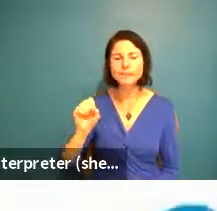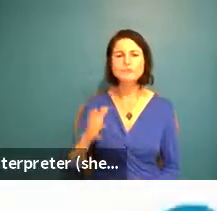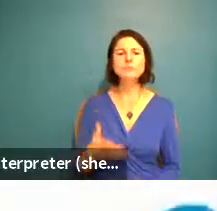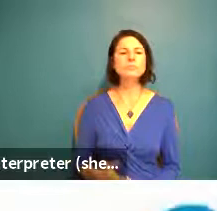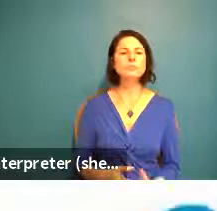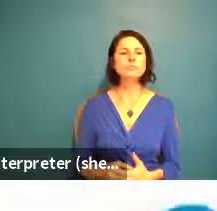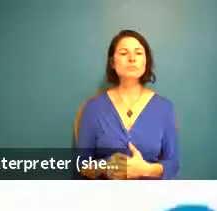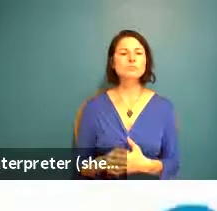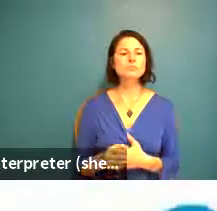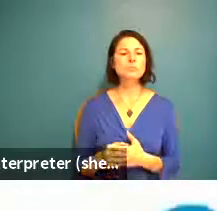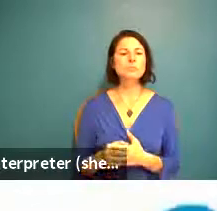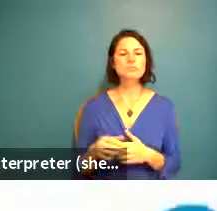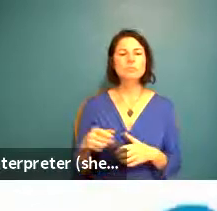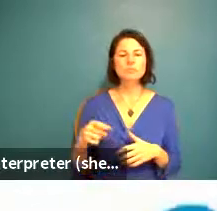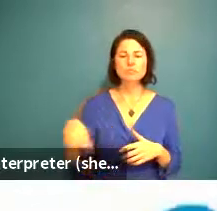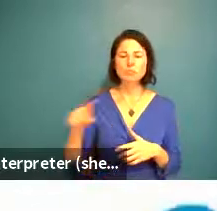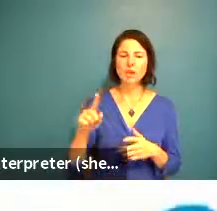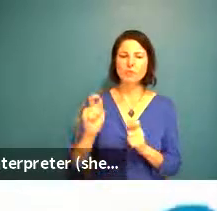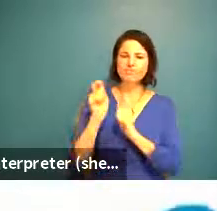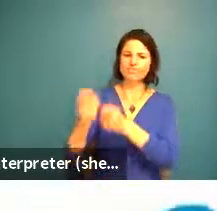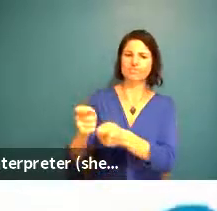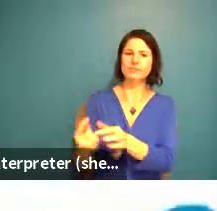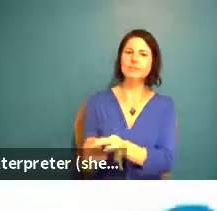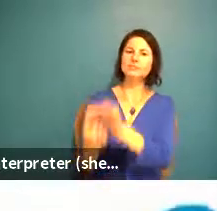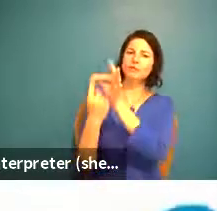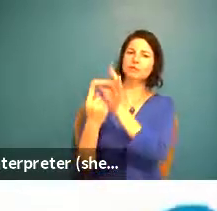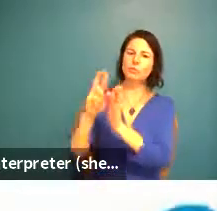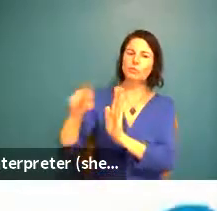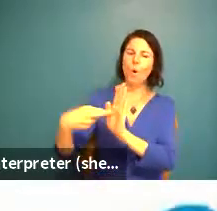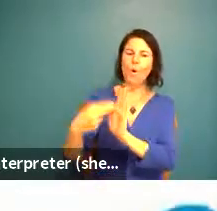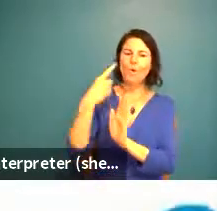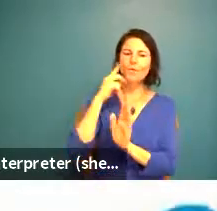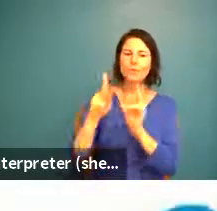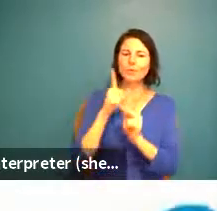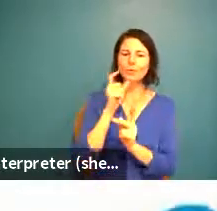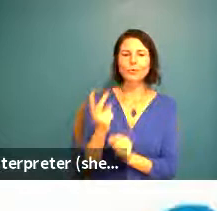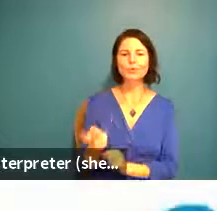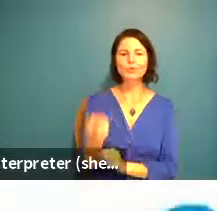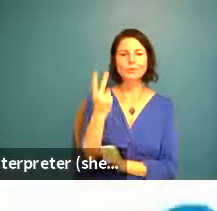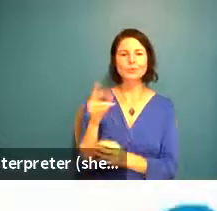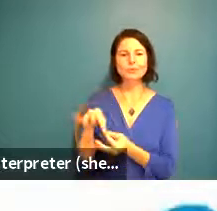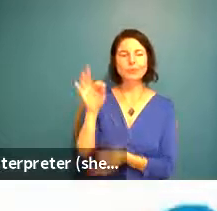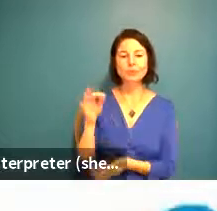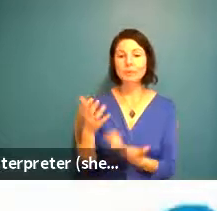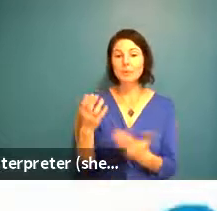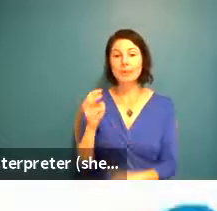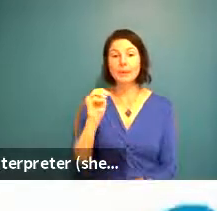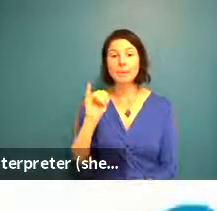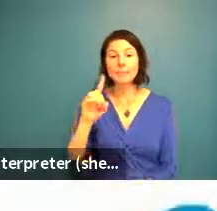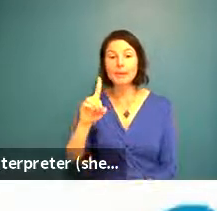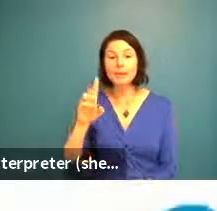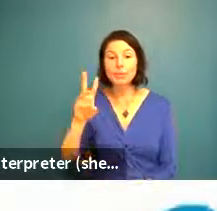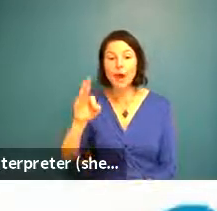allocate a special role to people who are Two Spirit and certain tribes and we're midwives, shamans, etc, it will really depends on the